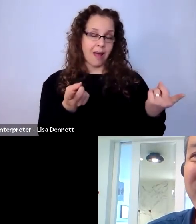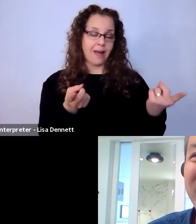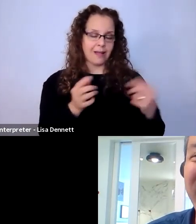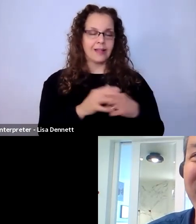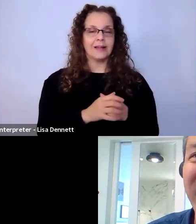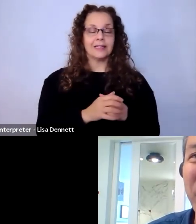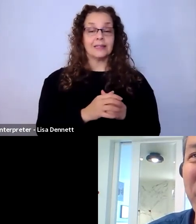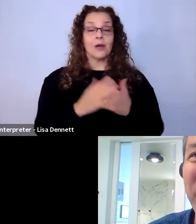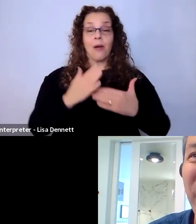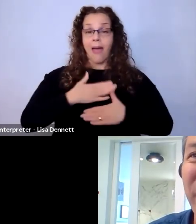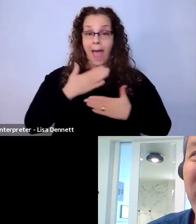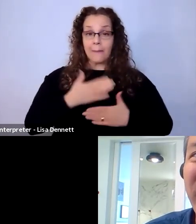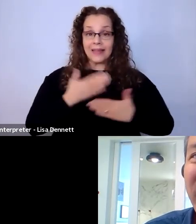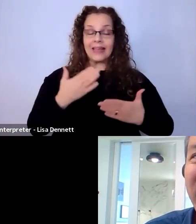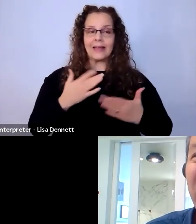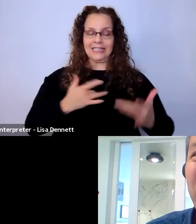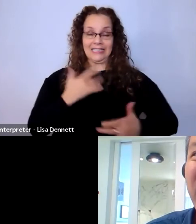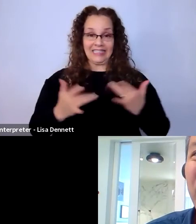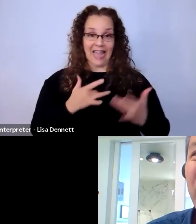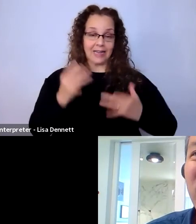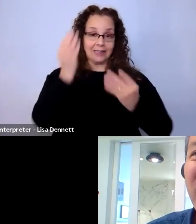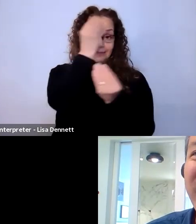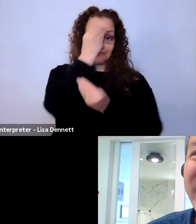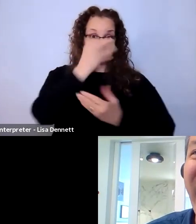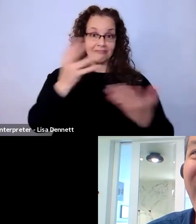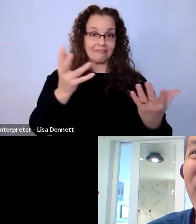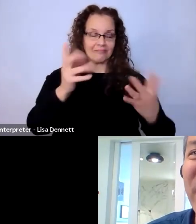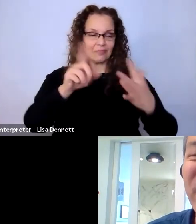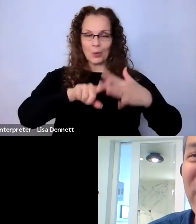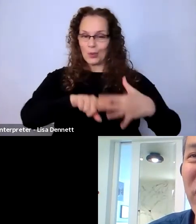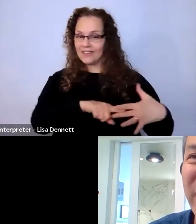excited to let people know that we have launched the gad foundation.